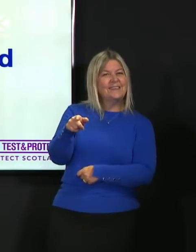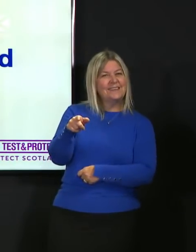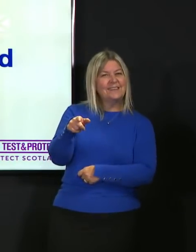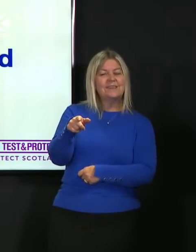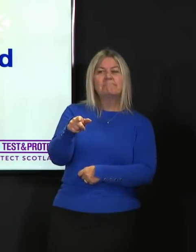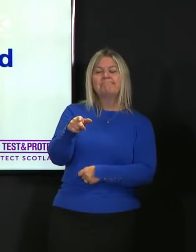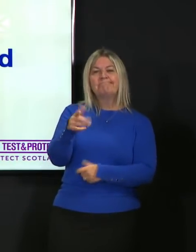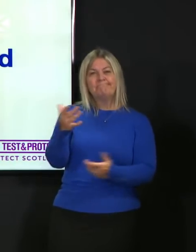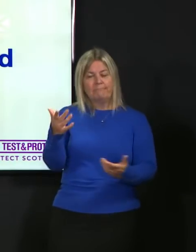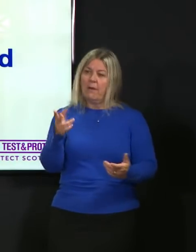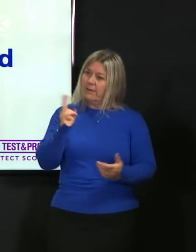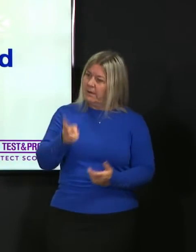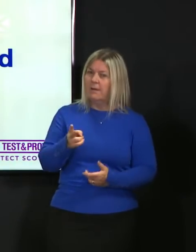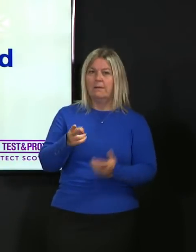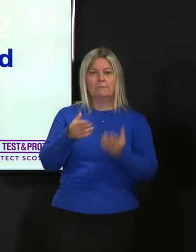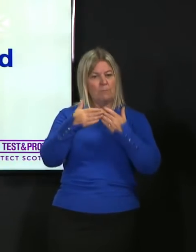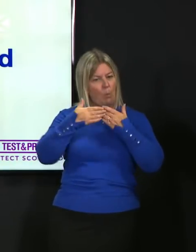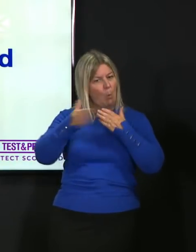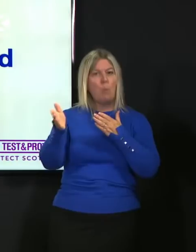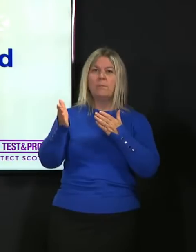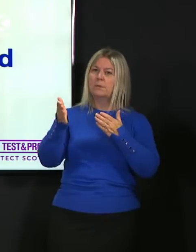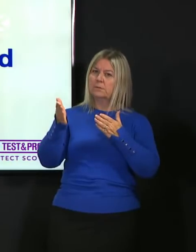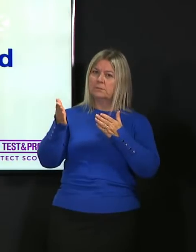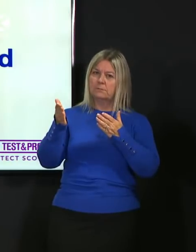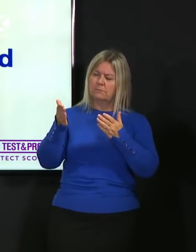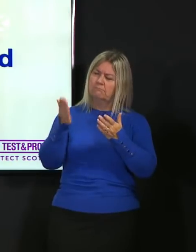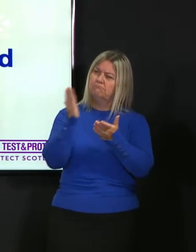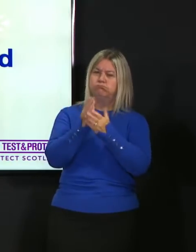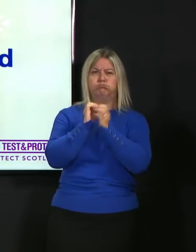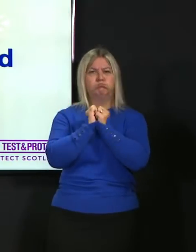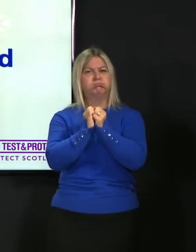have continued to operate and provide an invaluable service right through the